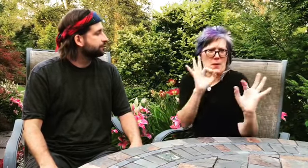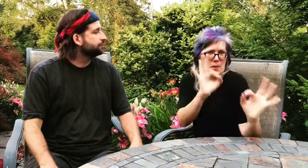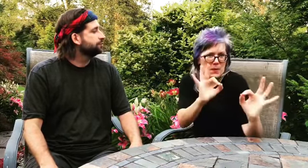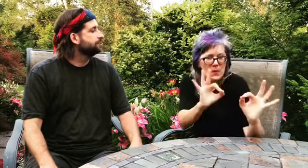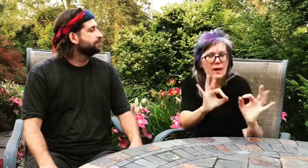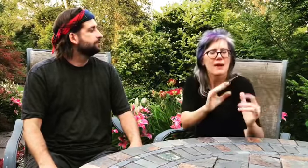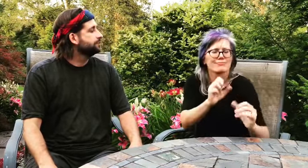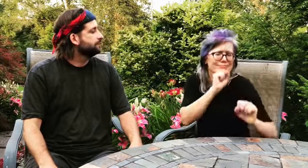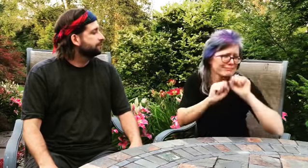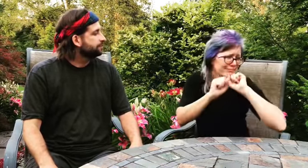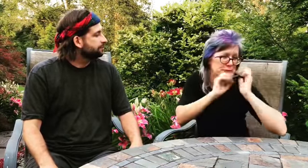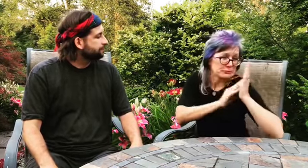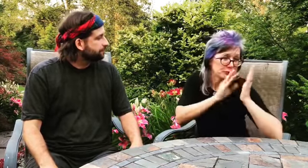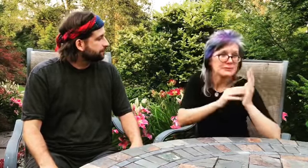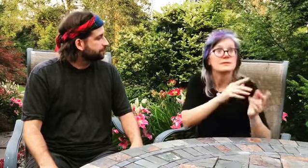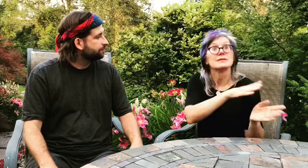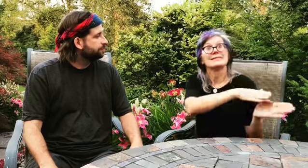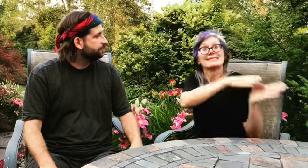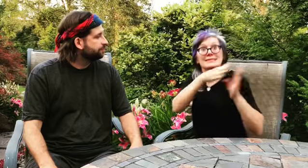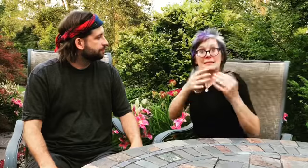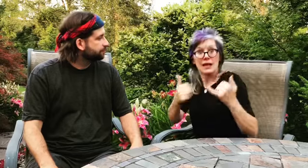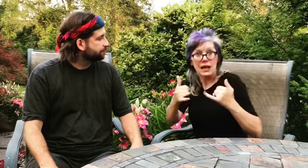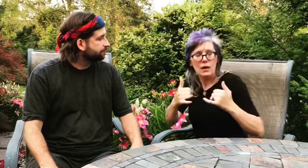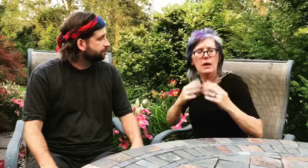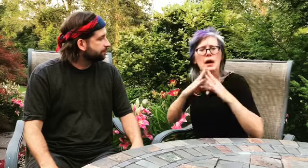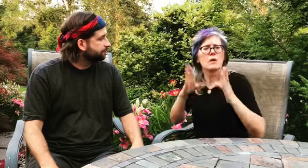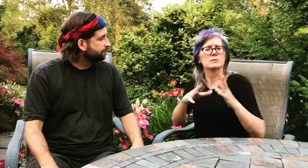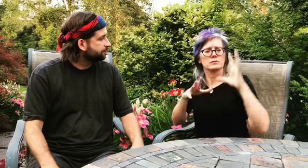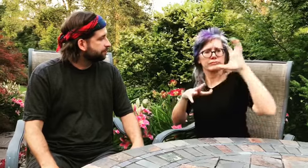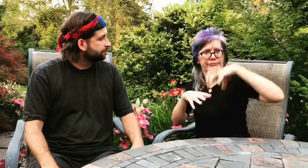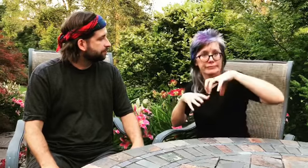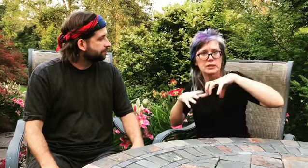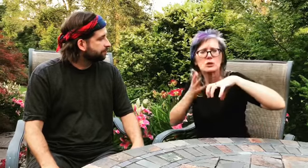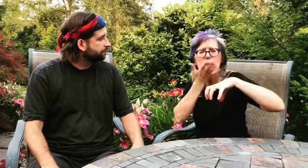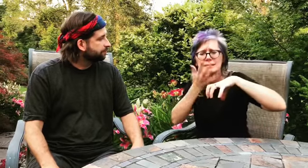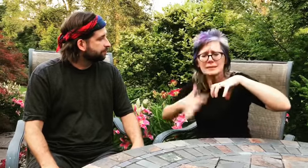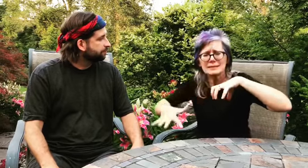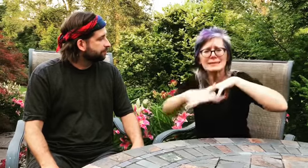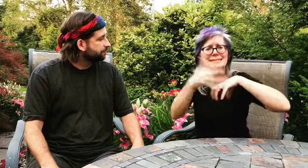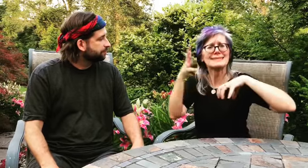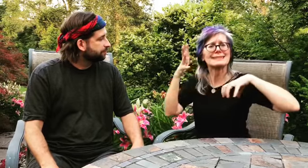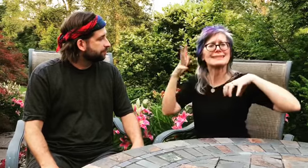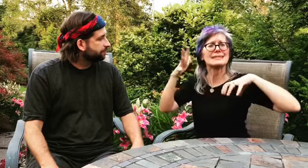I learned a lot, made a lot of mistakes and when I bought this house there was just the house and the lawn.